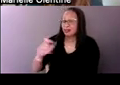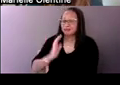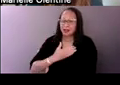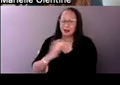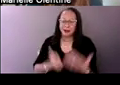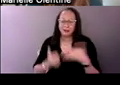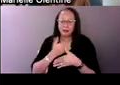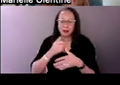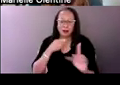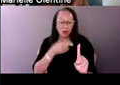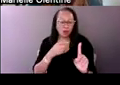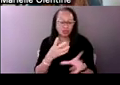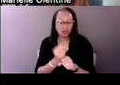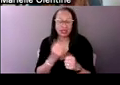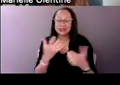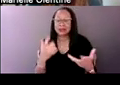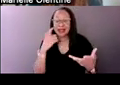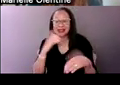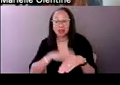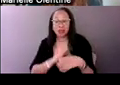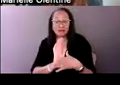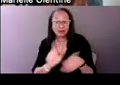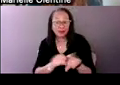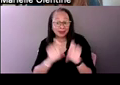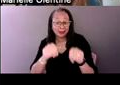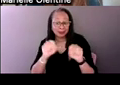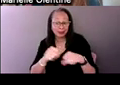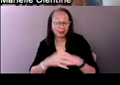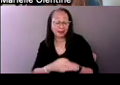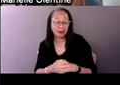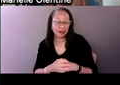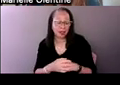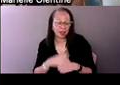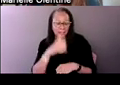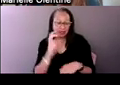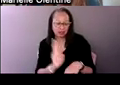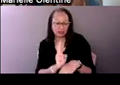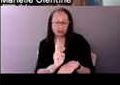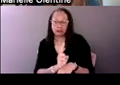conflict with each other. Do you want to travel or do you want to make money off the film through screening fees? There's also networking, meeting potential